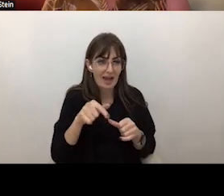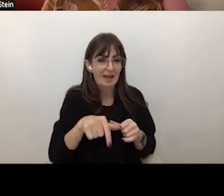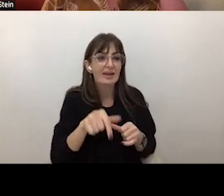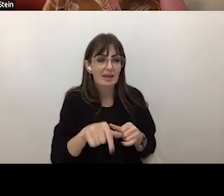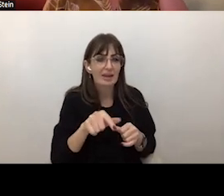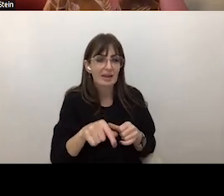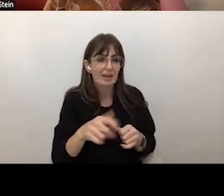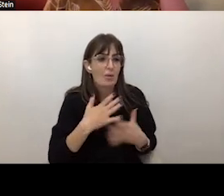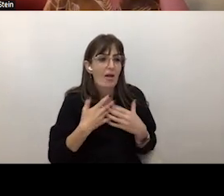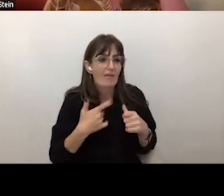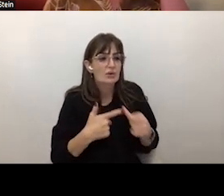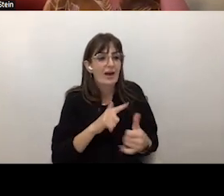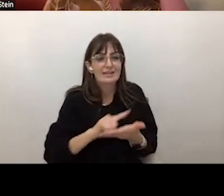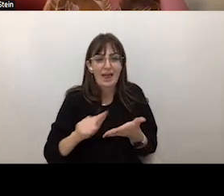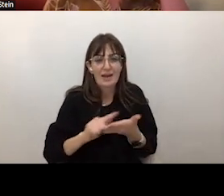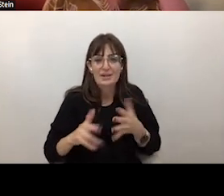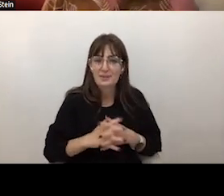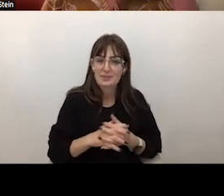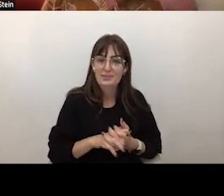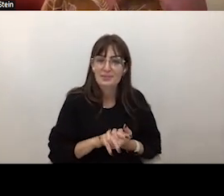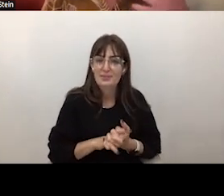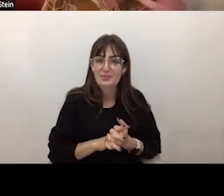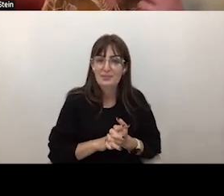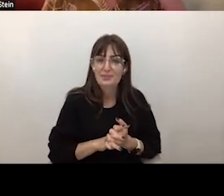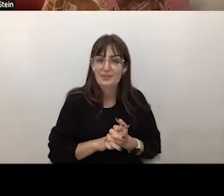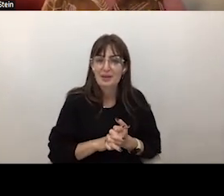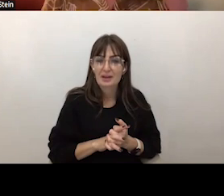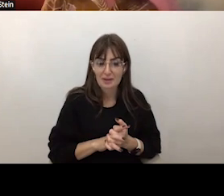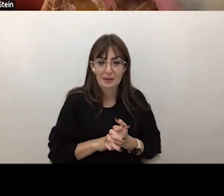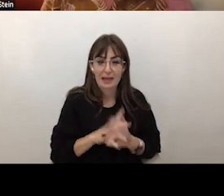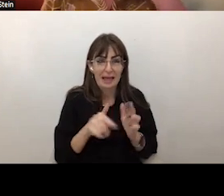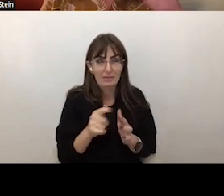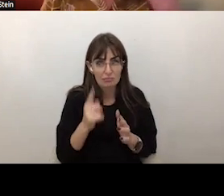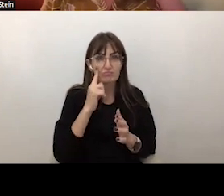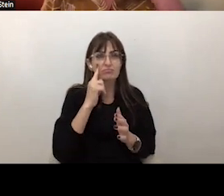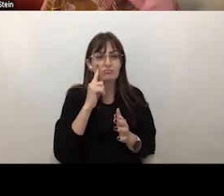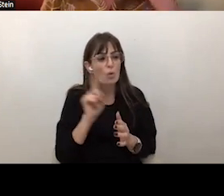love to answer them at the end. If something has come up for you around identifying what